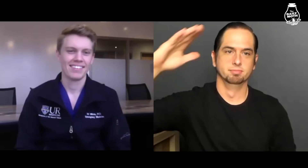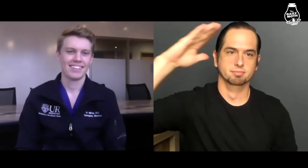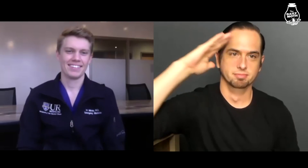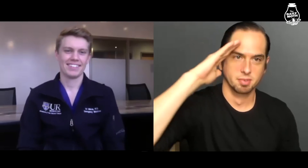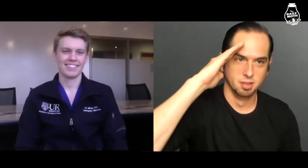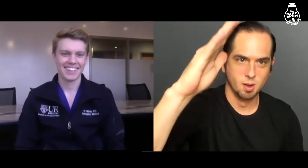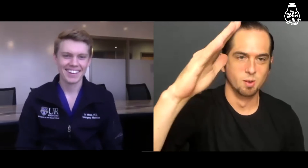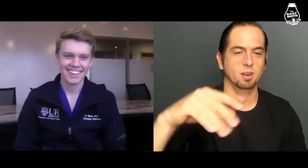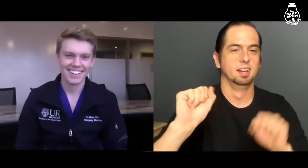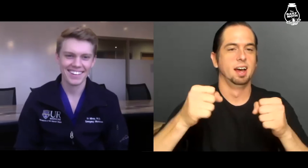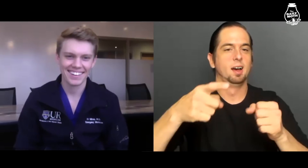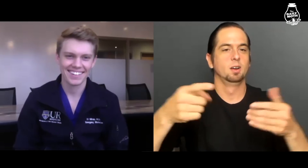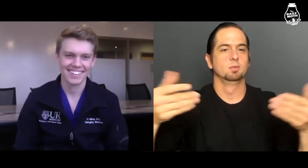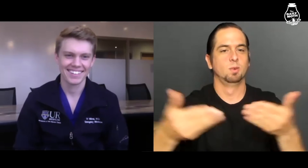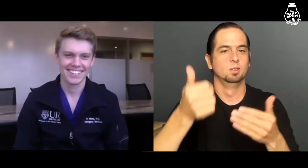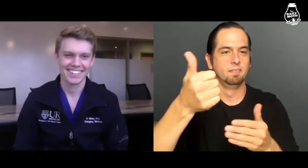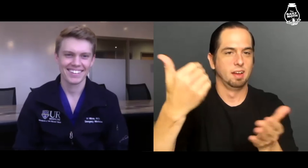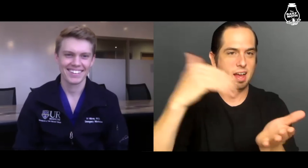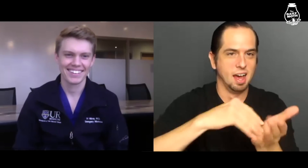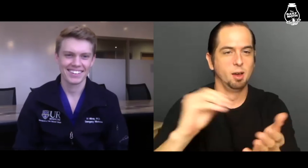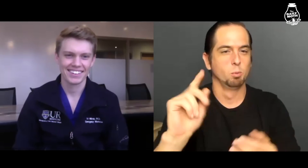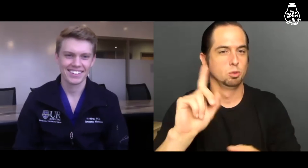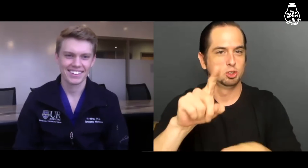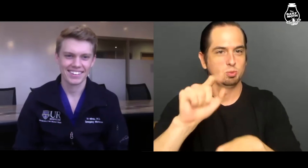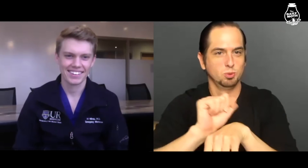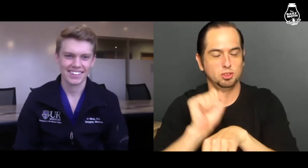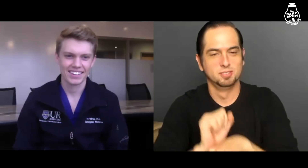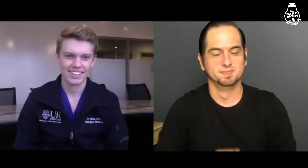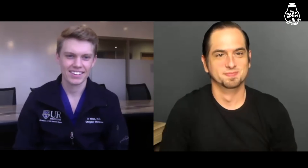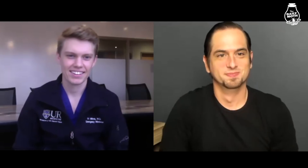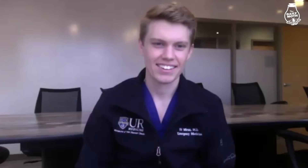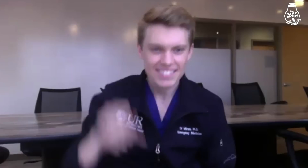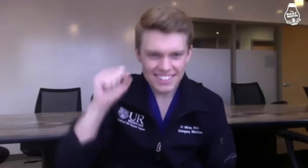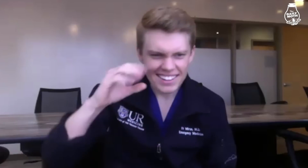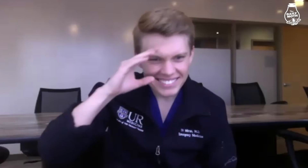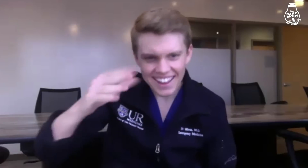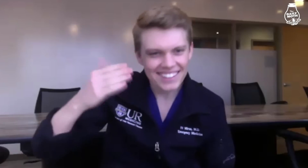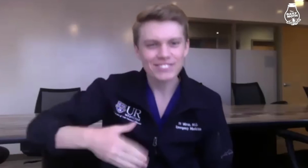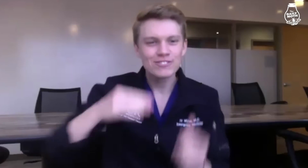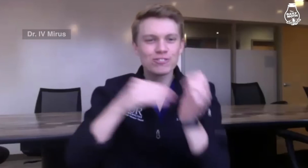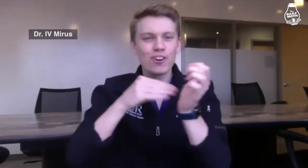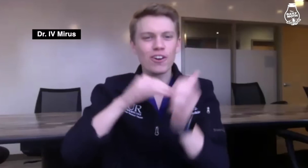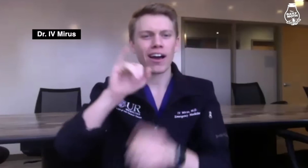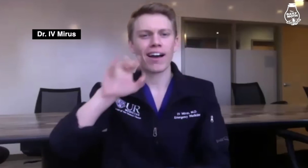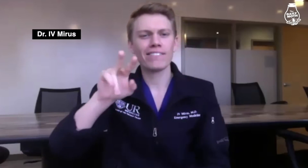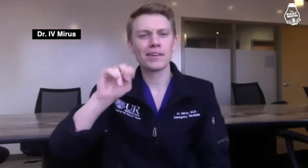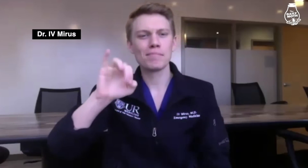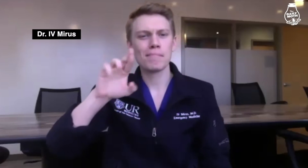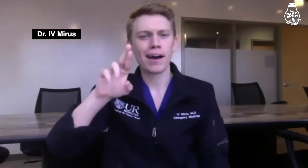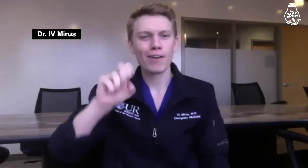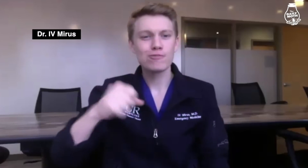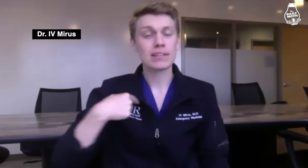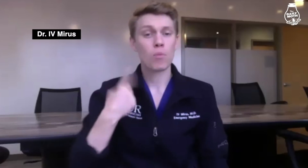Hello, can you introduce yourself again and where you work? Hello, I'm Dr. IV Mirus.